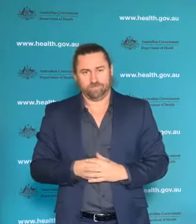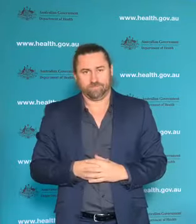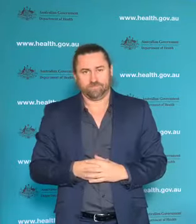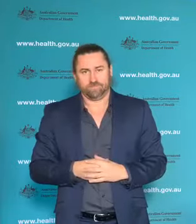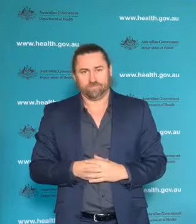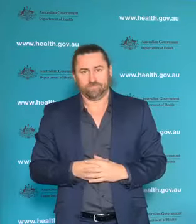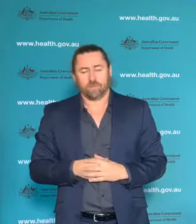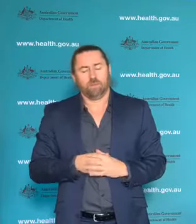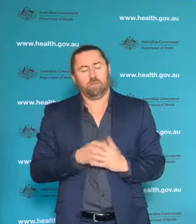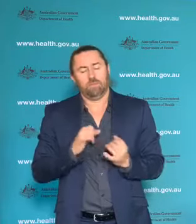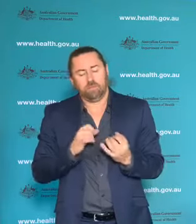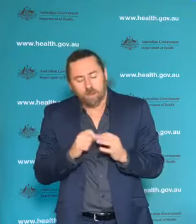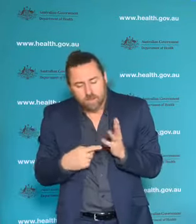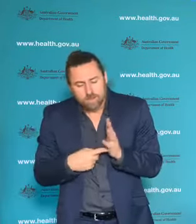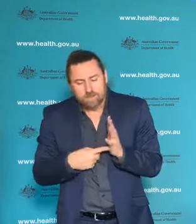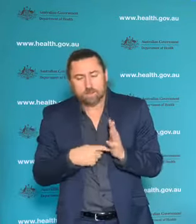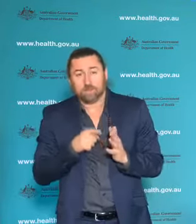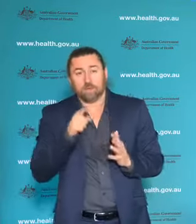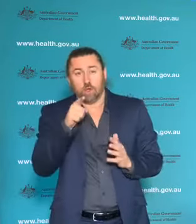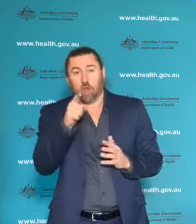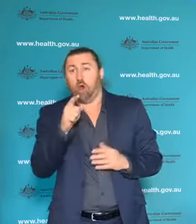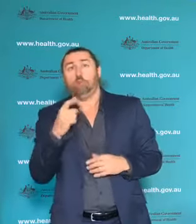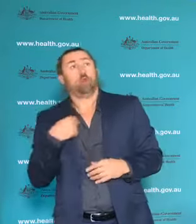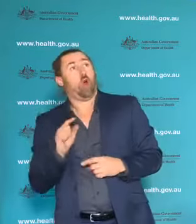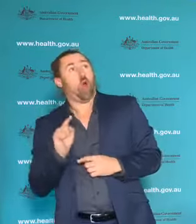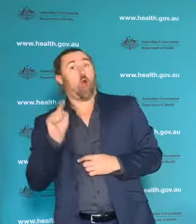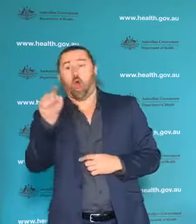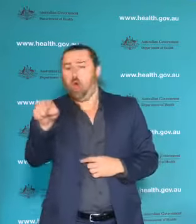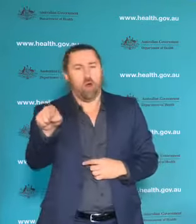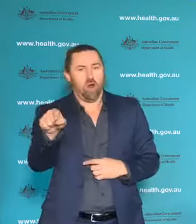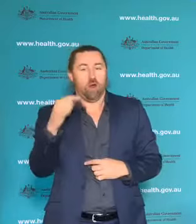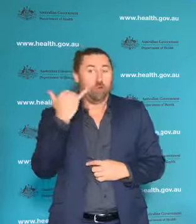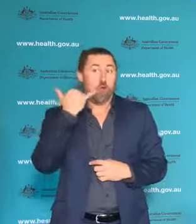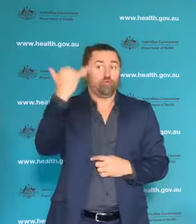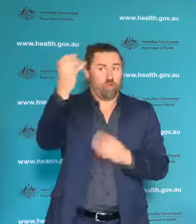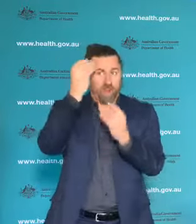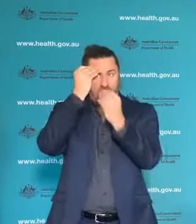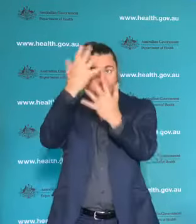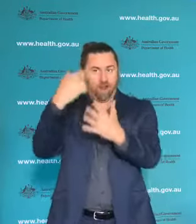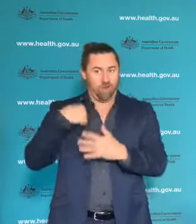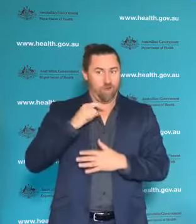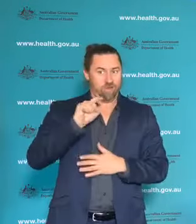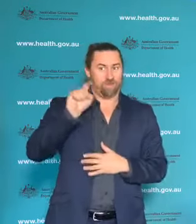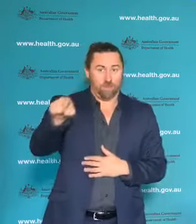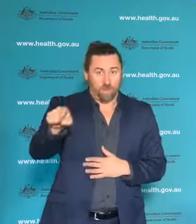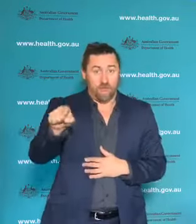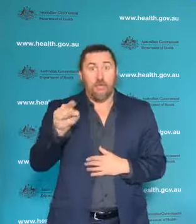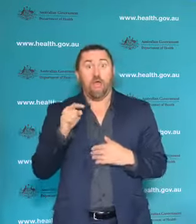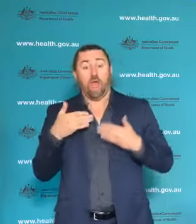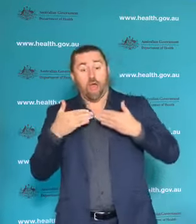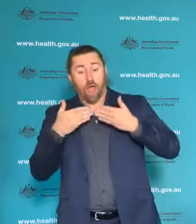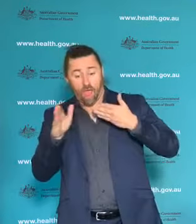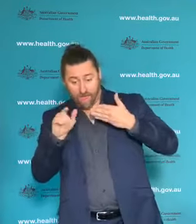But please call ahead to make an appointment, please wear your mask whenever you are outside your home and please maintain